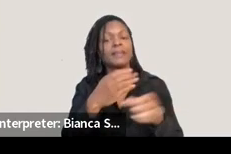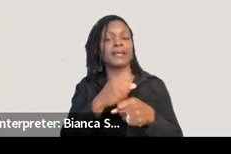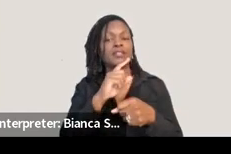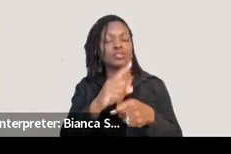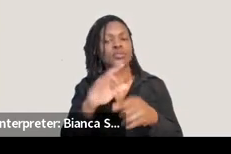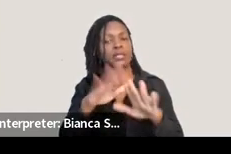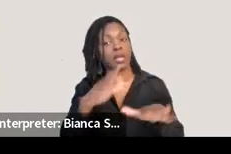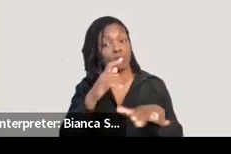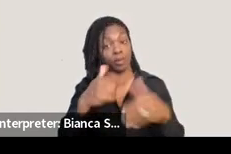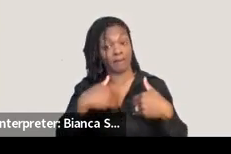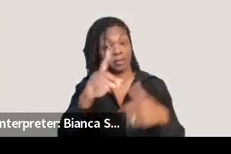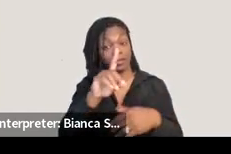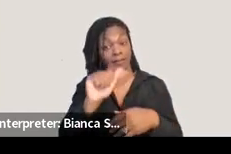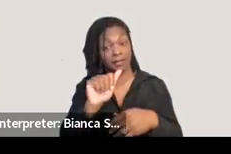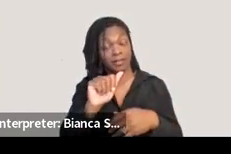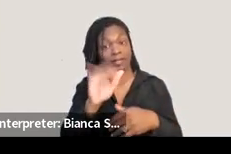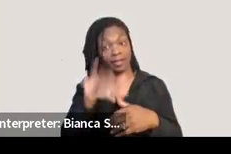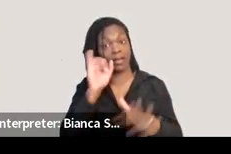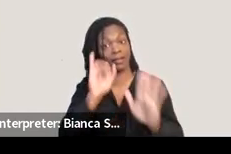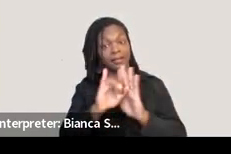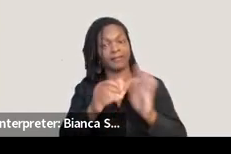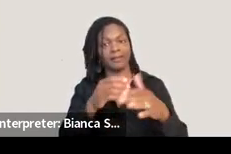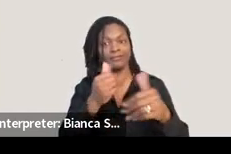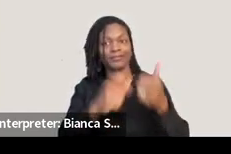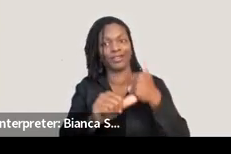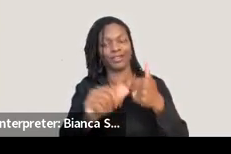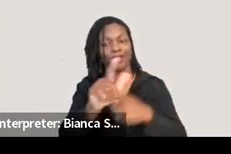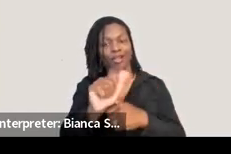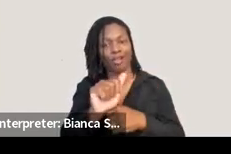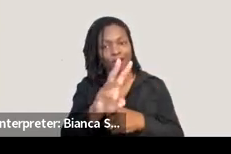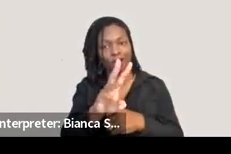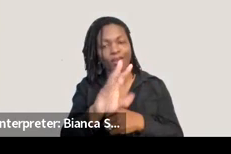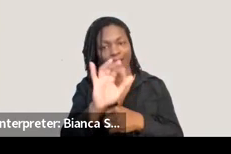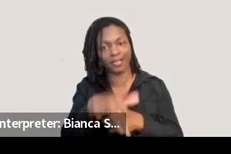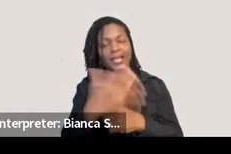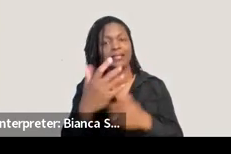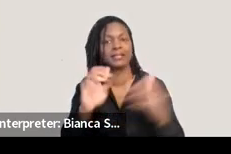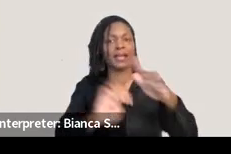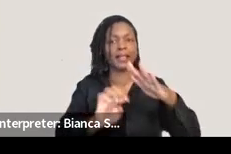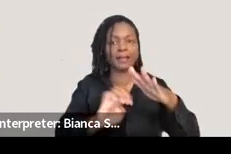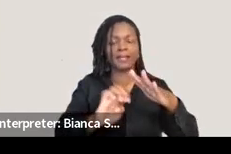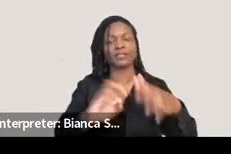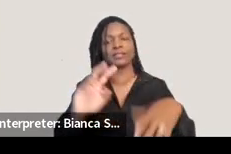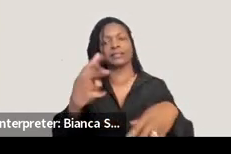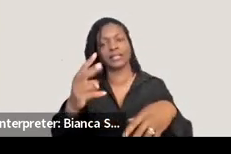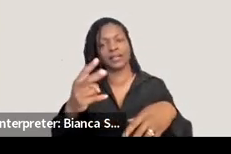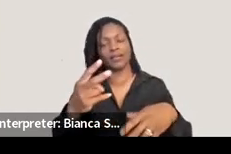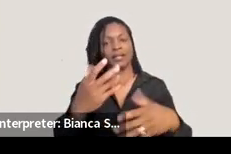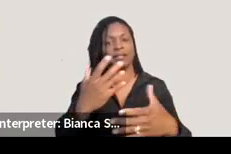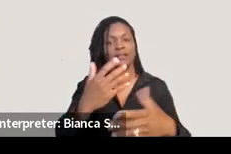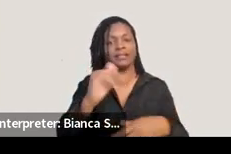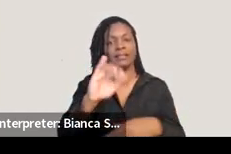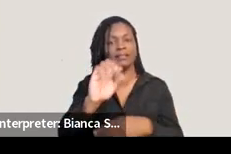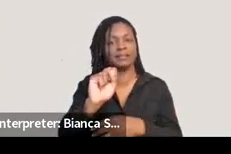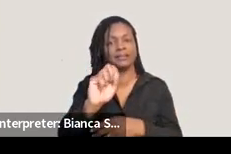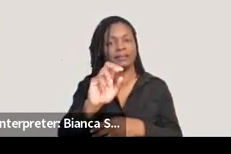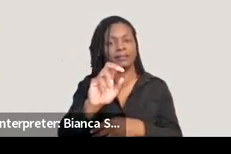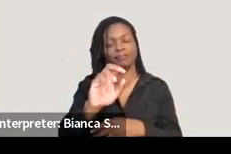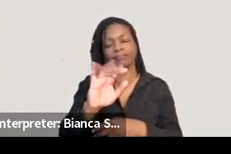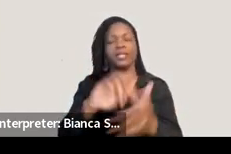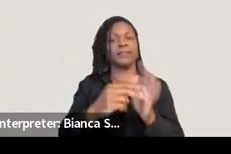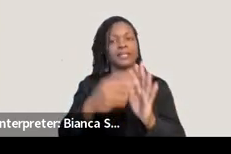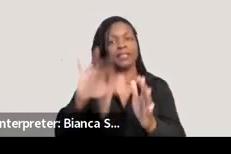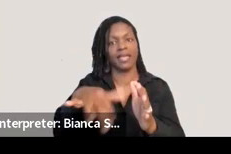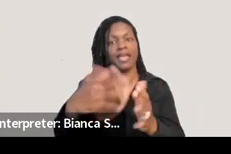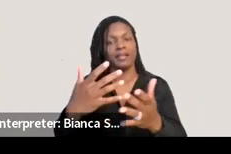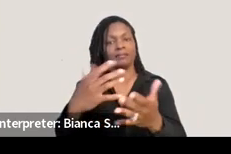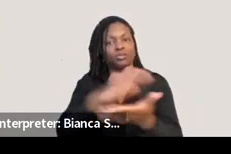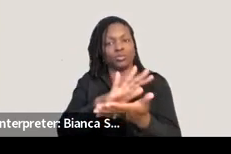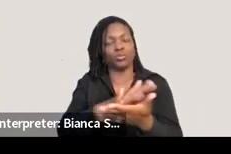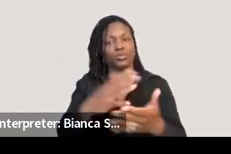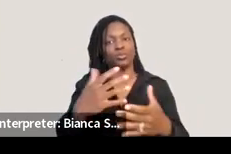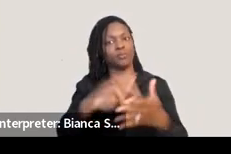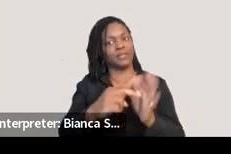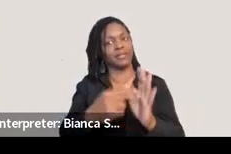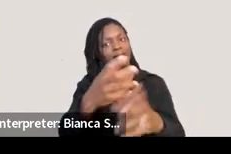In their elementary or secondary. Institution that they are receiving their accommodations. That will ensure their academic success.